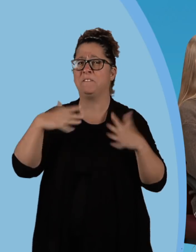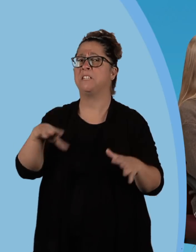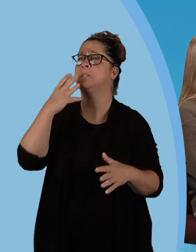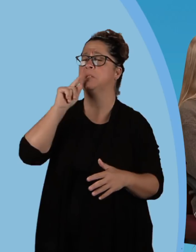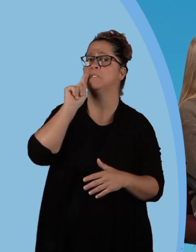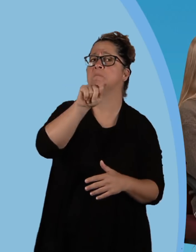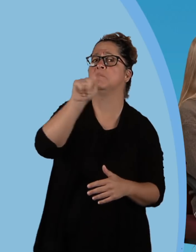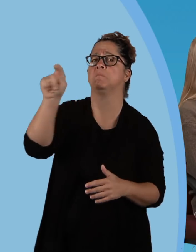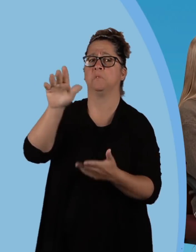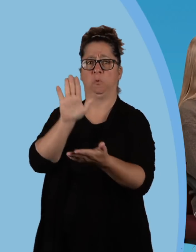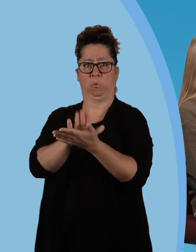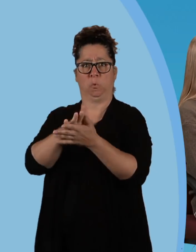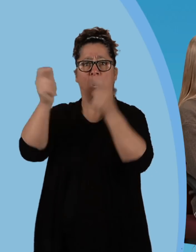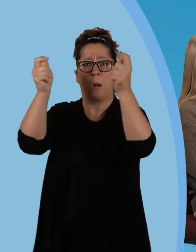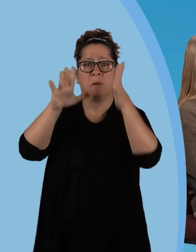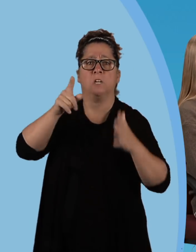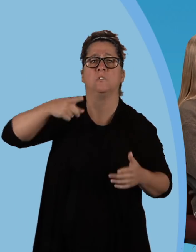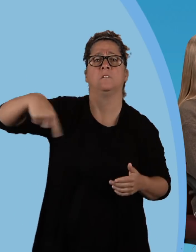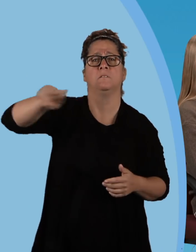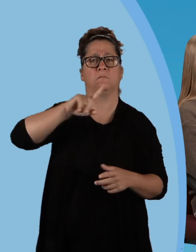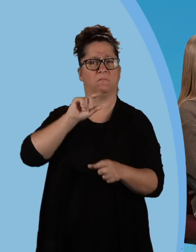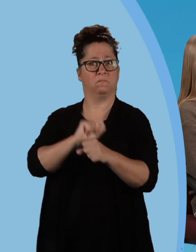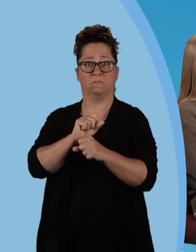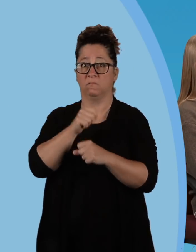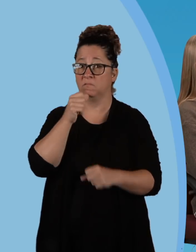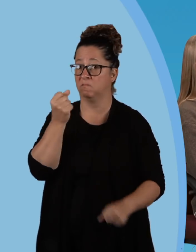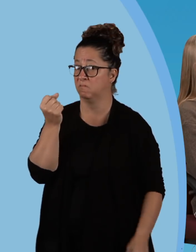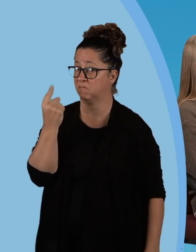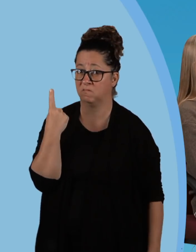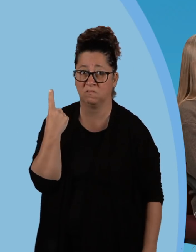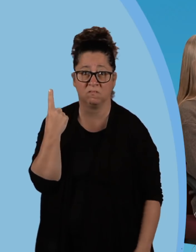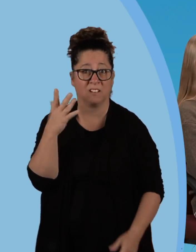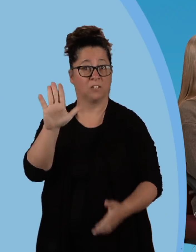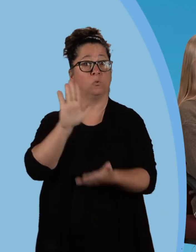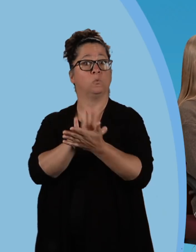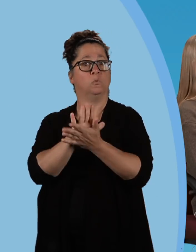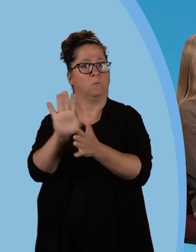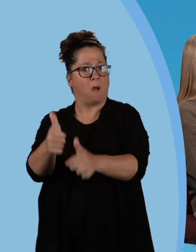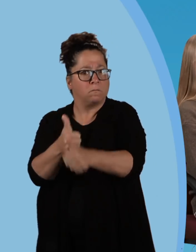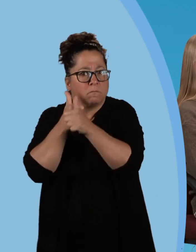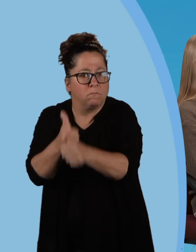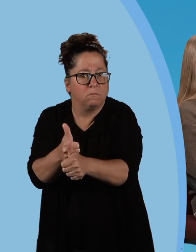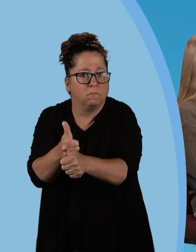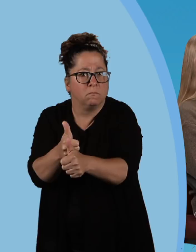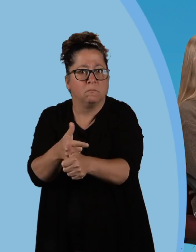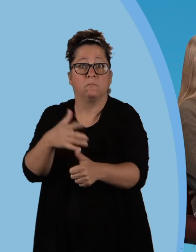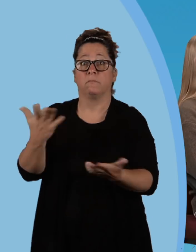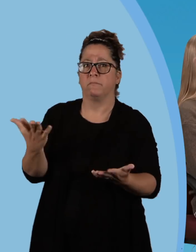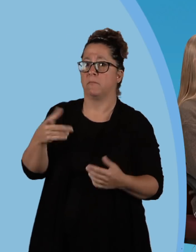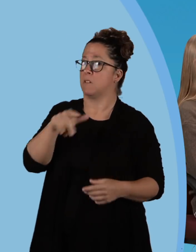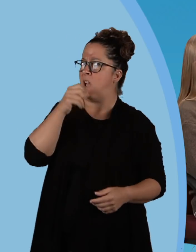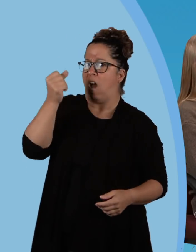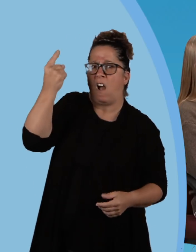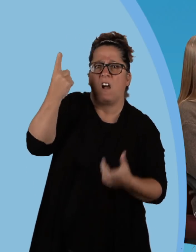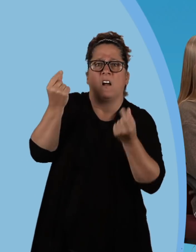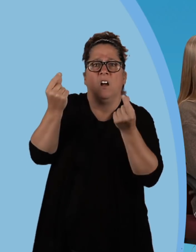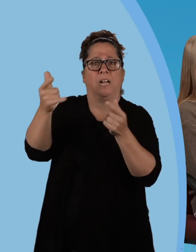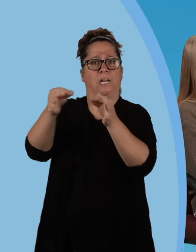is their legal rights. I've run into school administrators who really actually don't understand that their school is legally obligated,